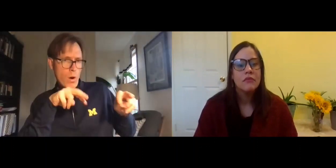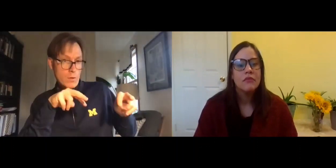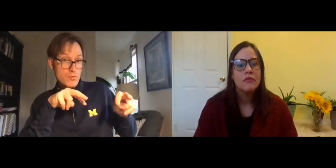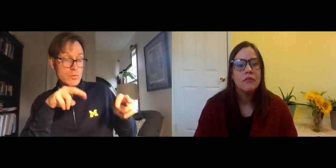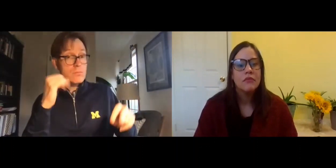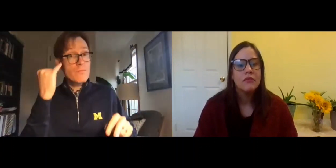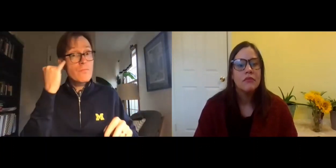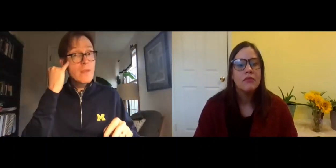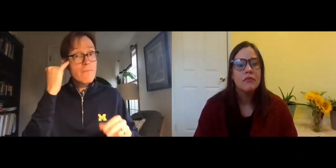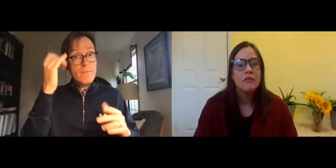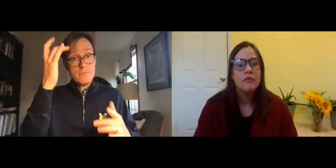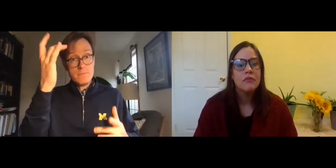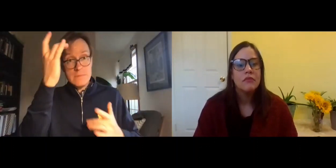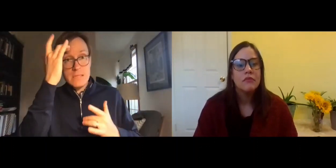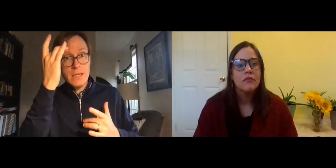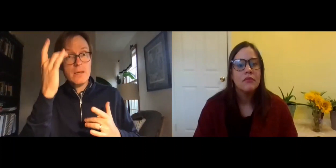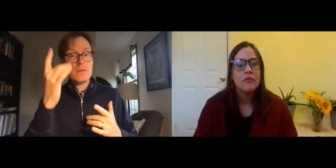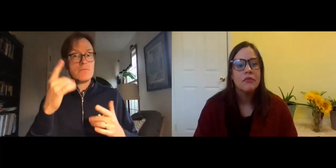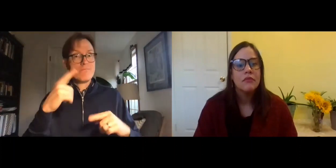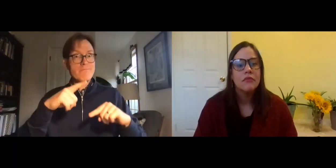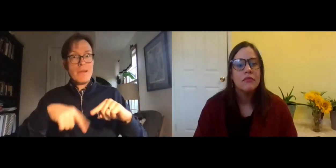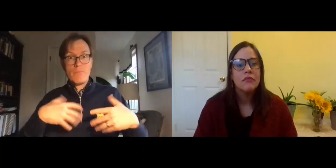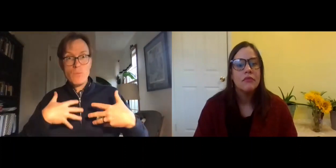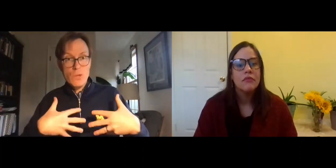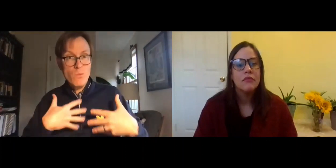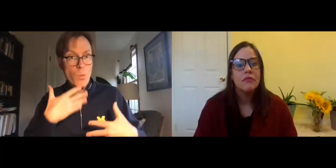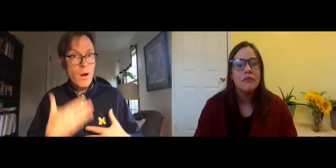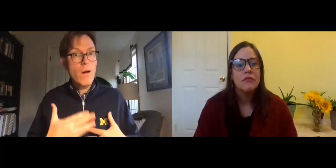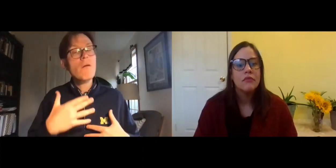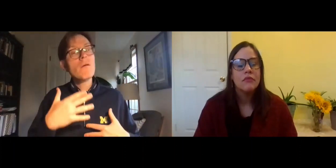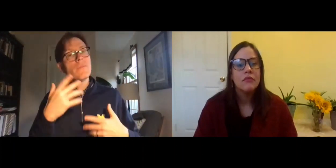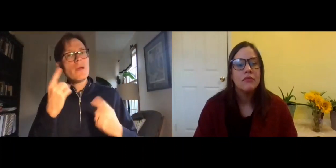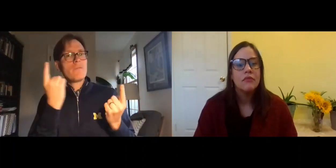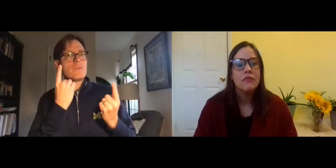and then your doctor can give you an idea of what to watch for.